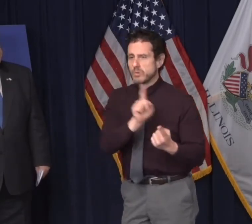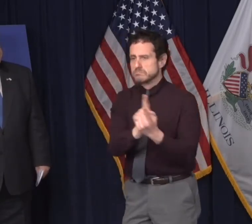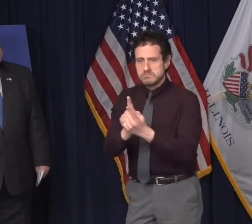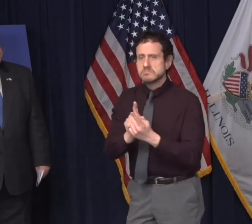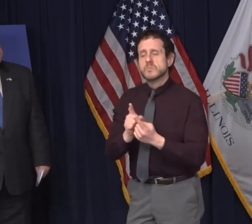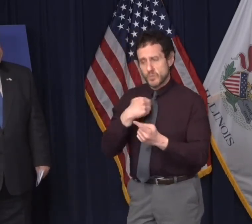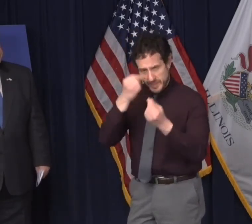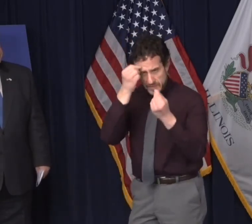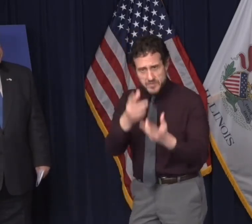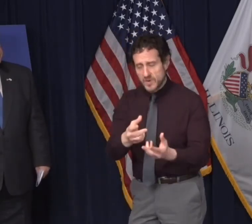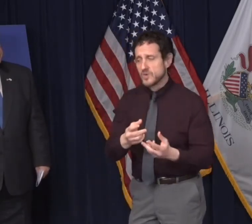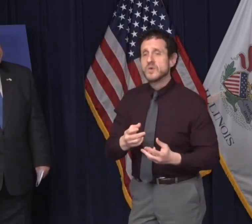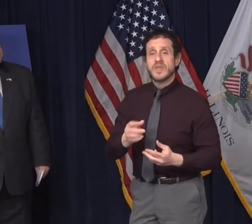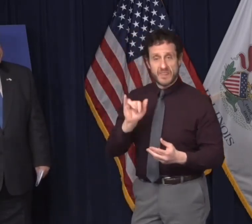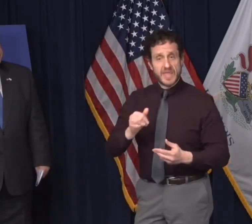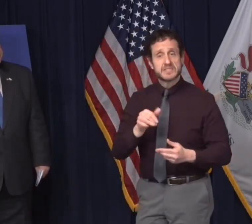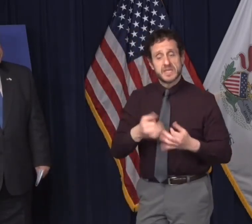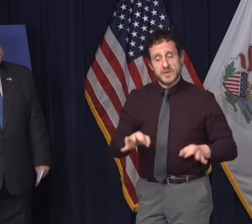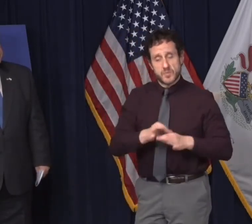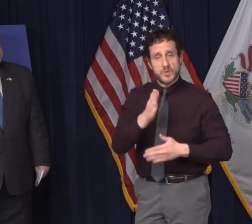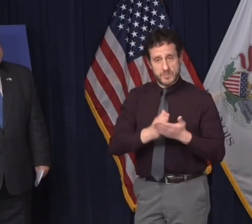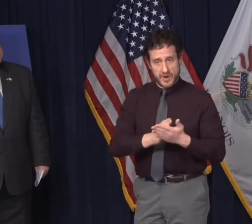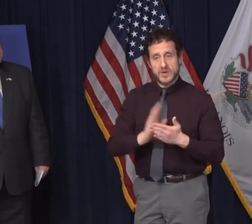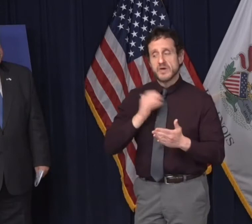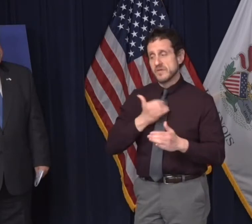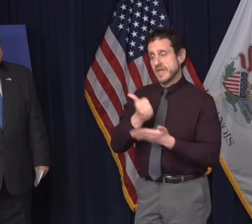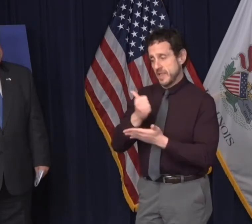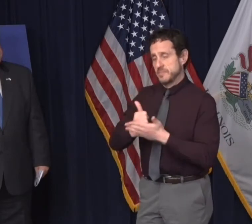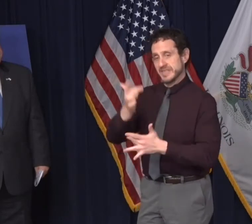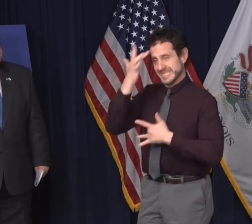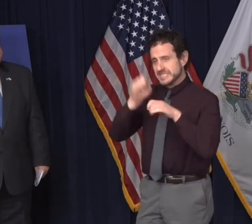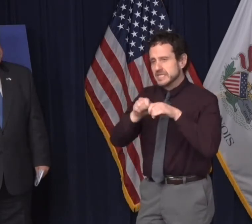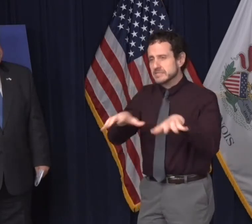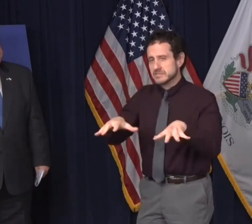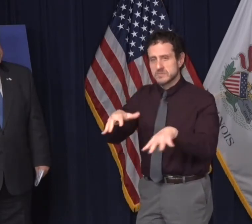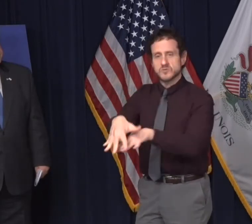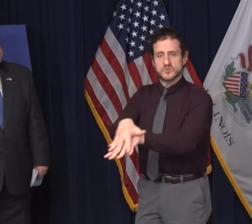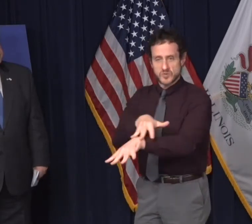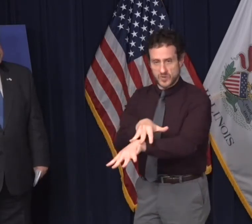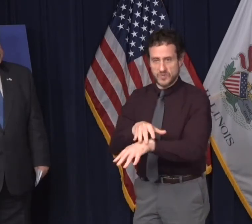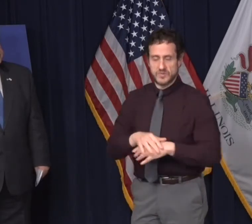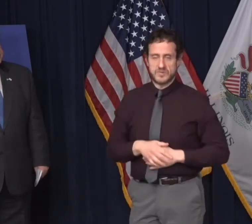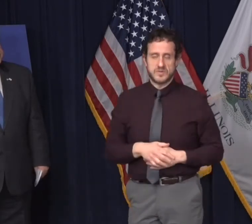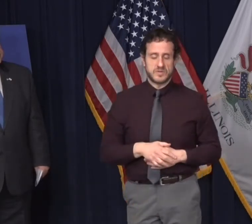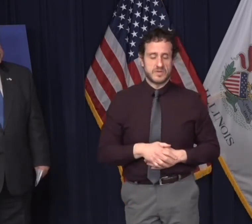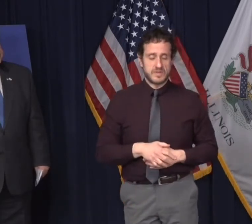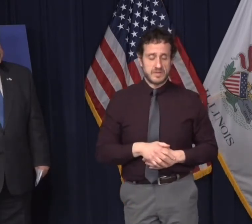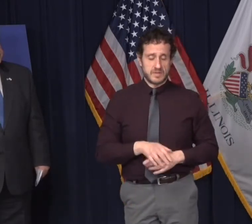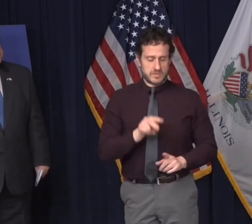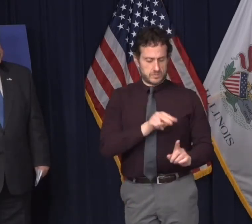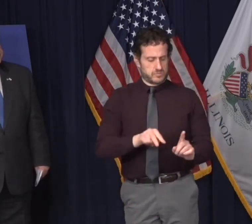ESSENTIAL PARTNER TO SERVE AS A HUB OF OUR ACTIVITY IN ILLINOIS.